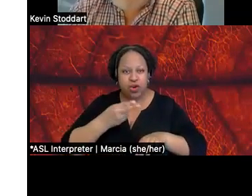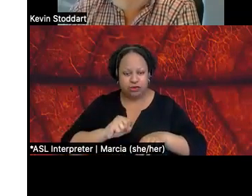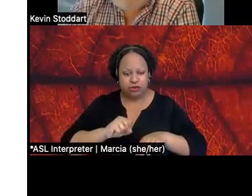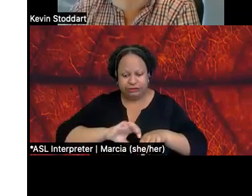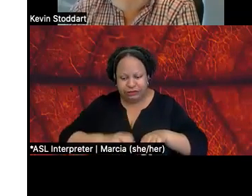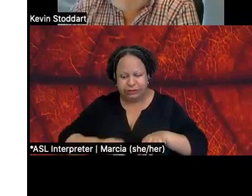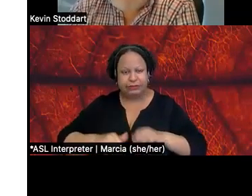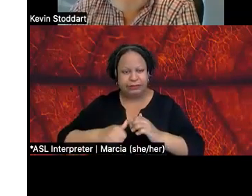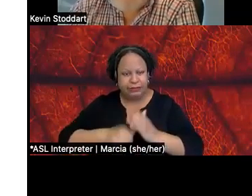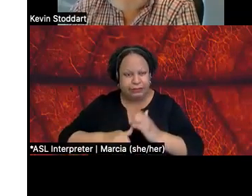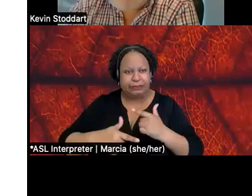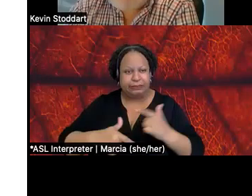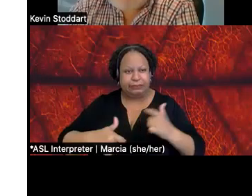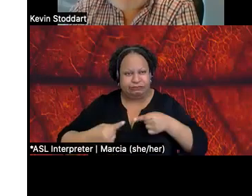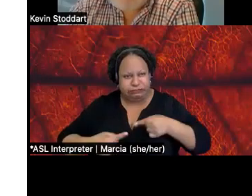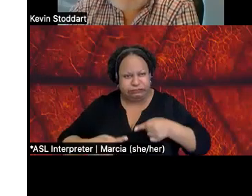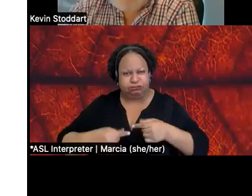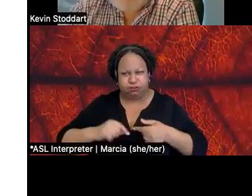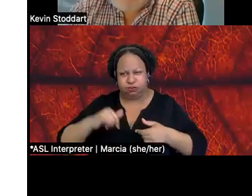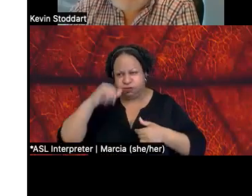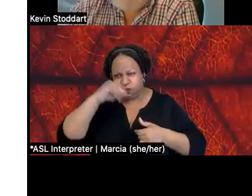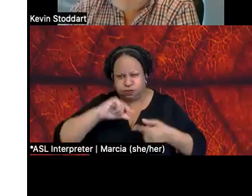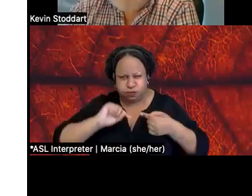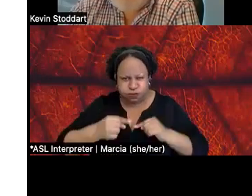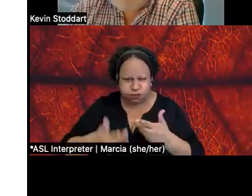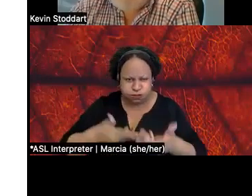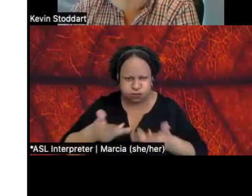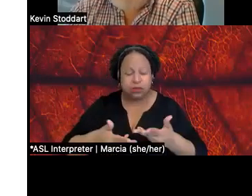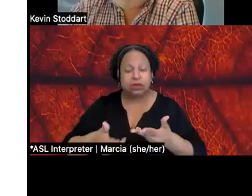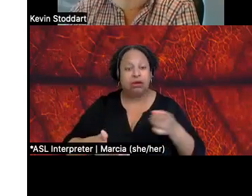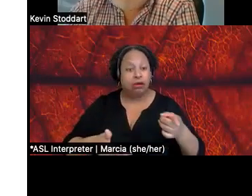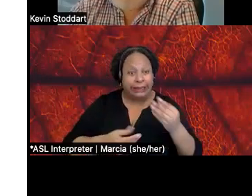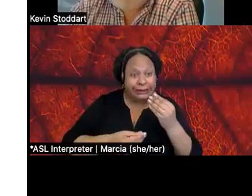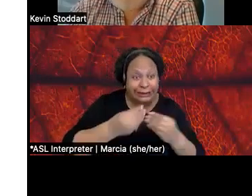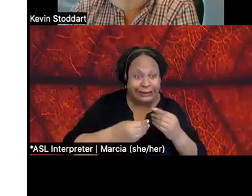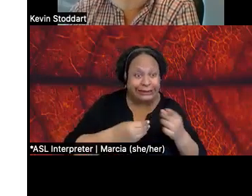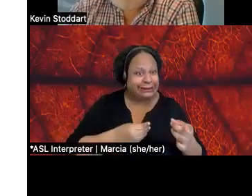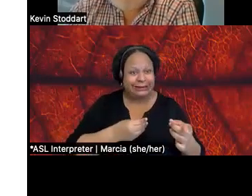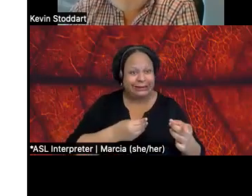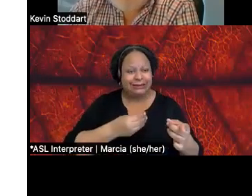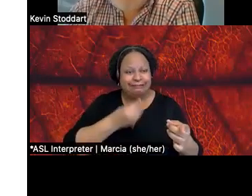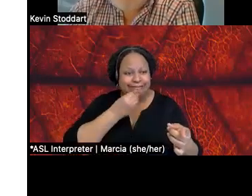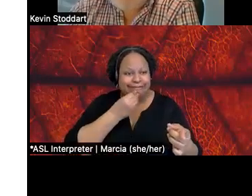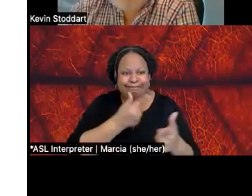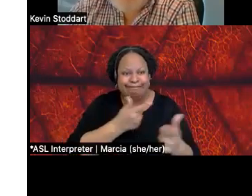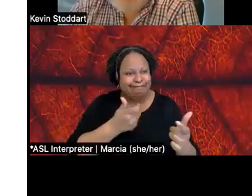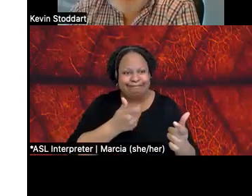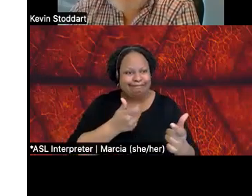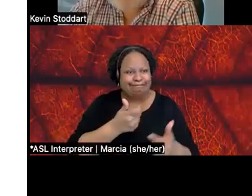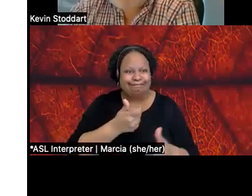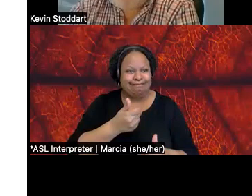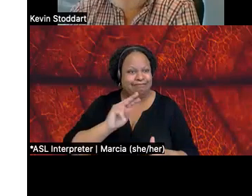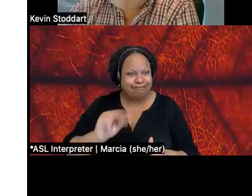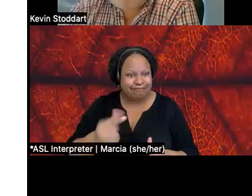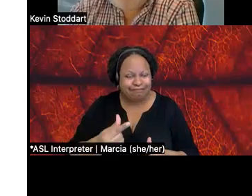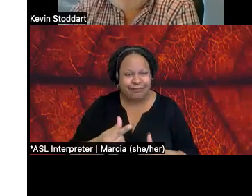There are students that are eating only fast food or eating only cafeteria food.